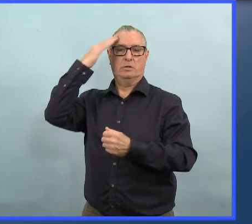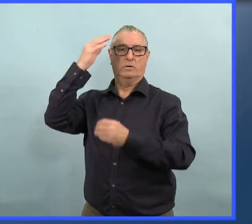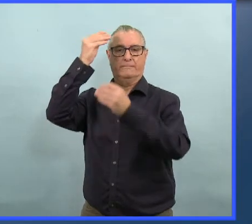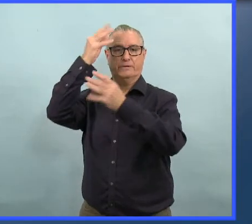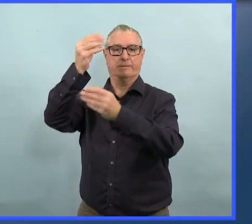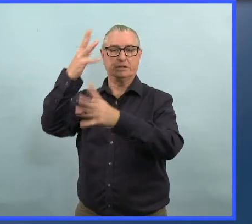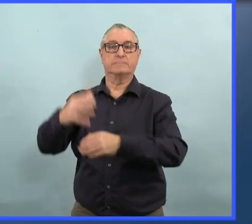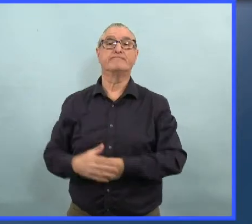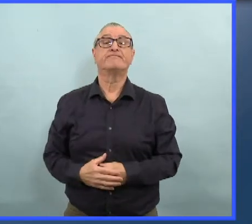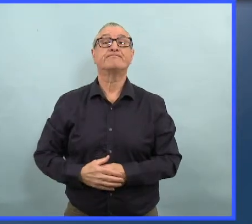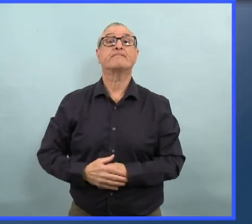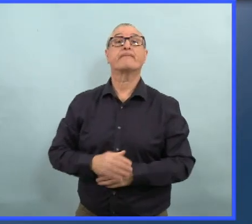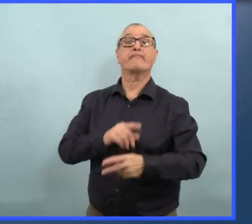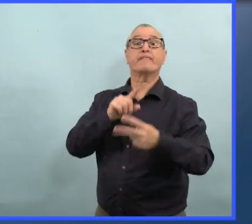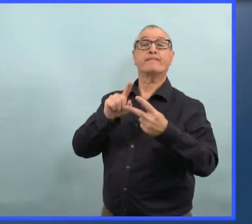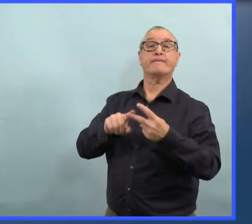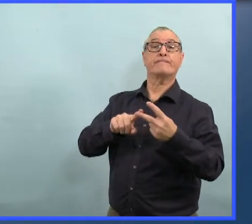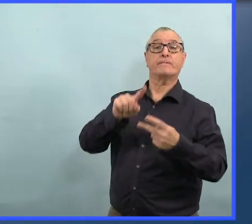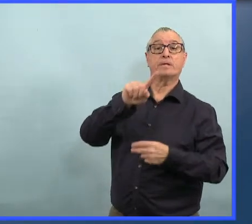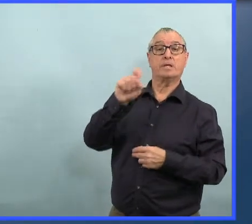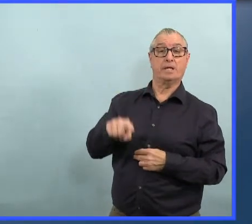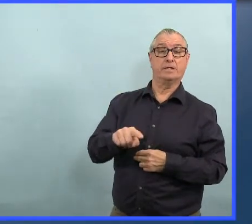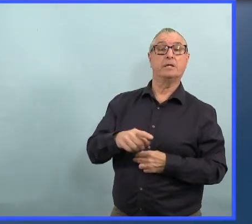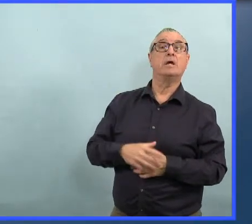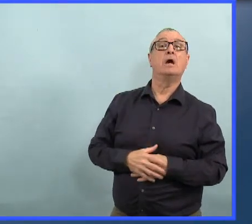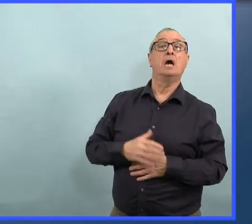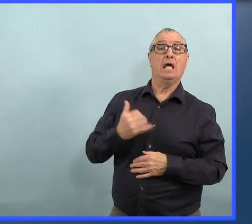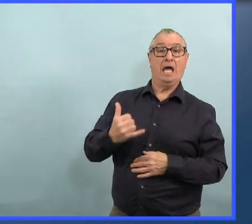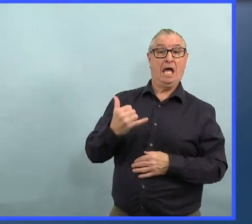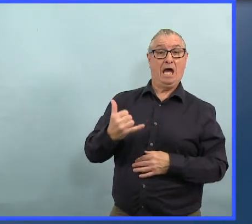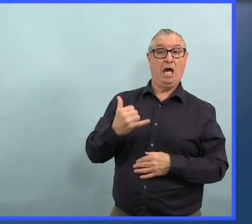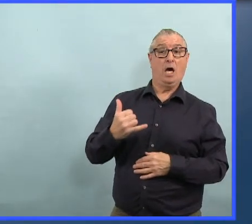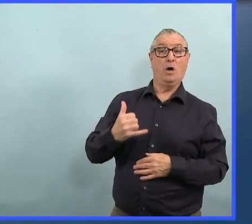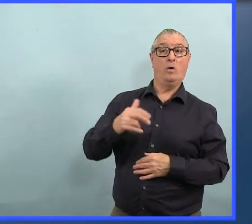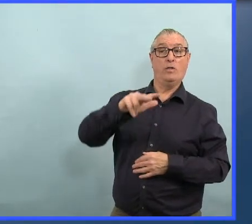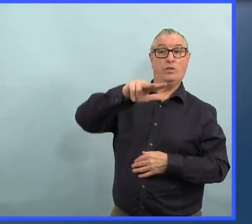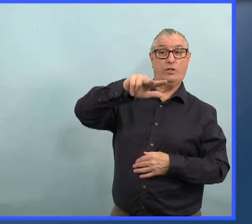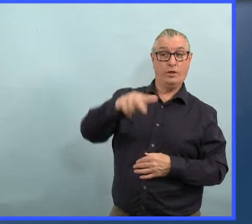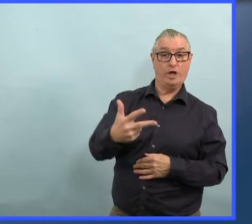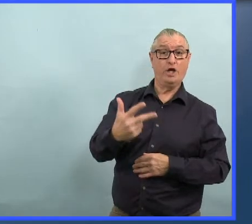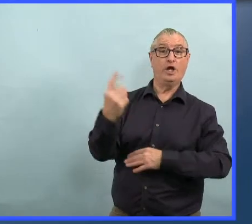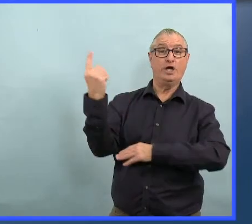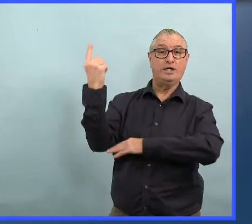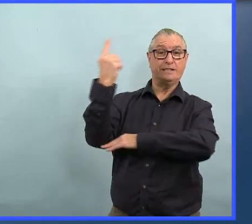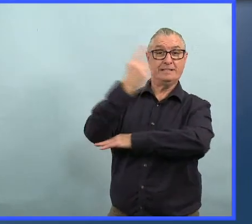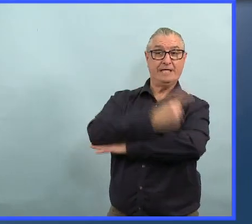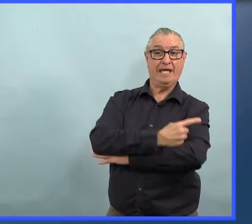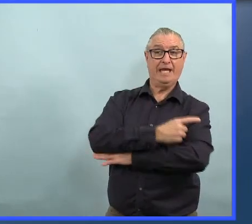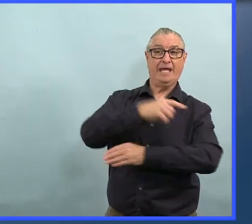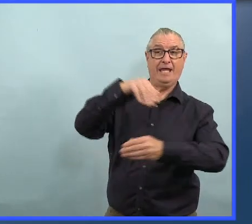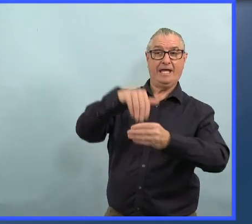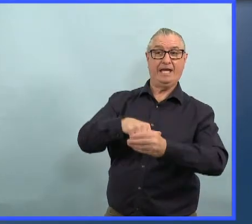most kids what are you hearing from schools are you concerned about levels of absenteeism